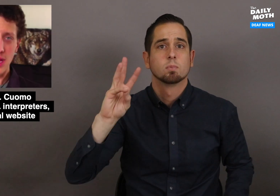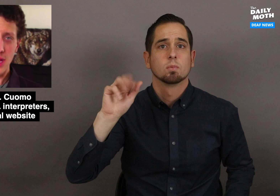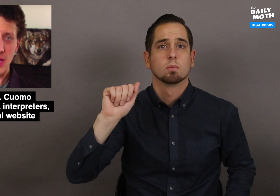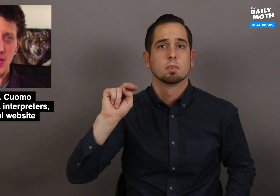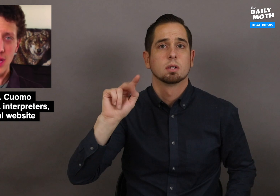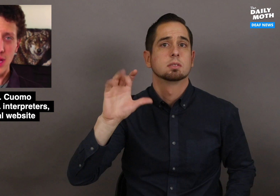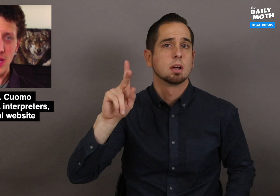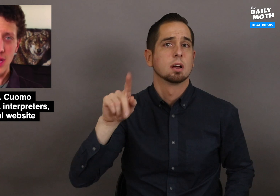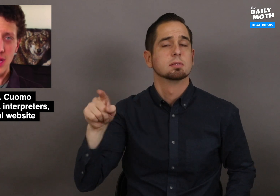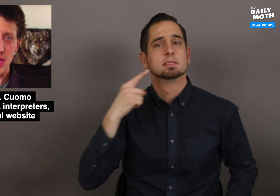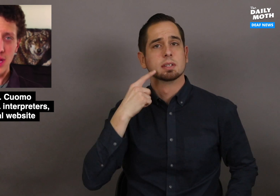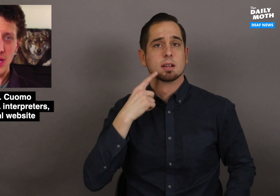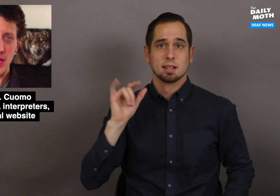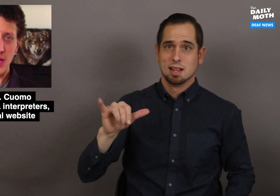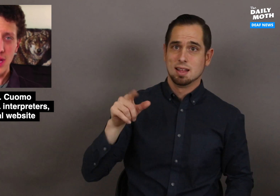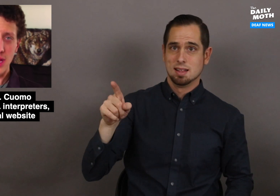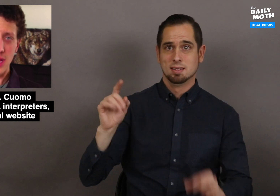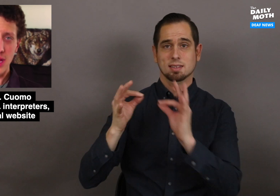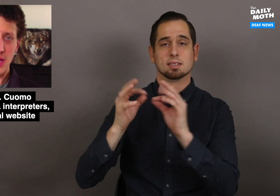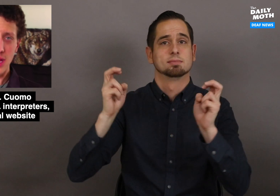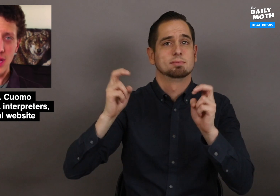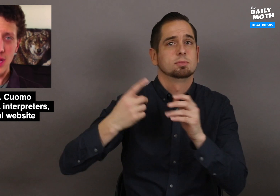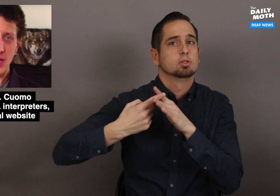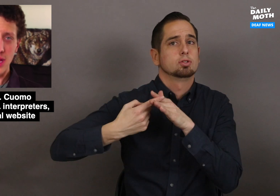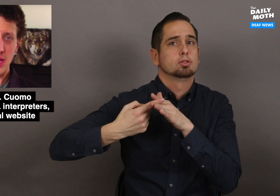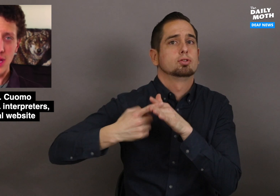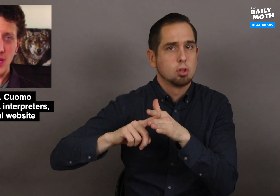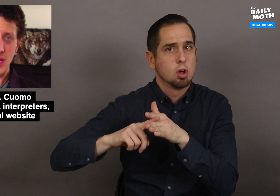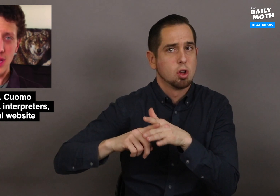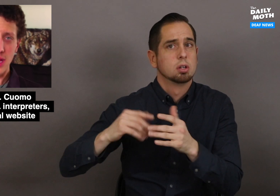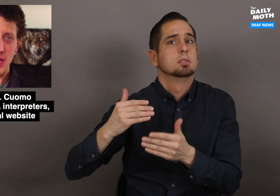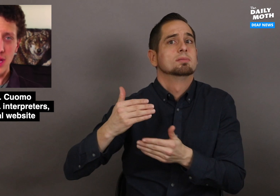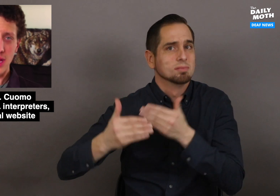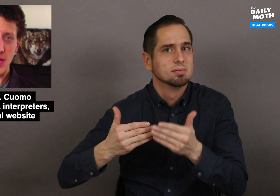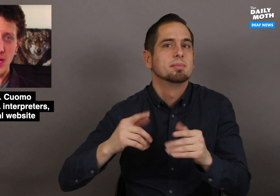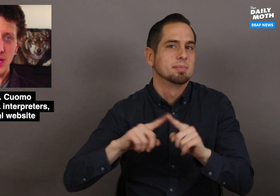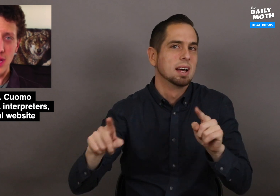Wantuck said "it is a start,